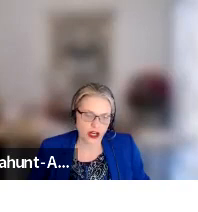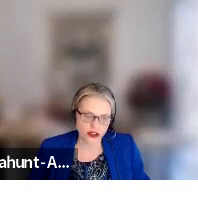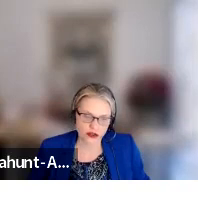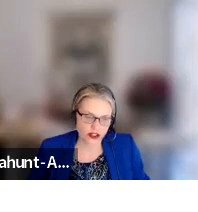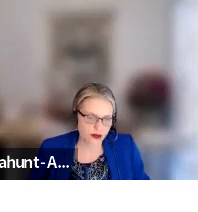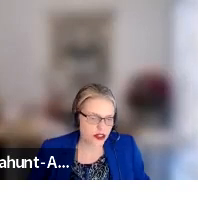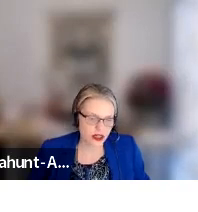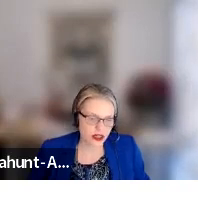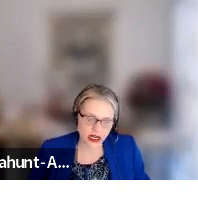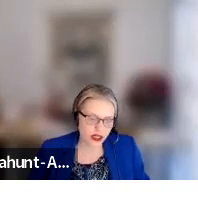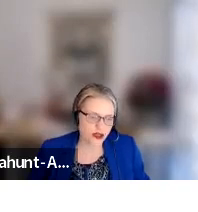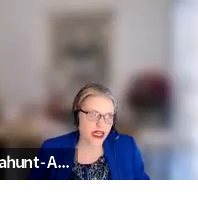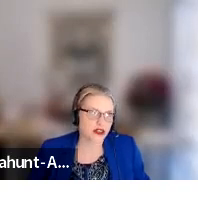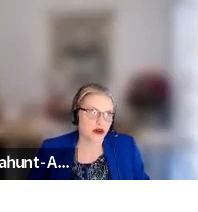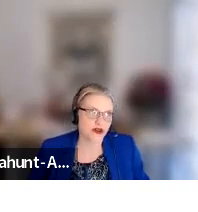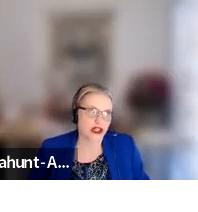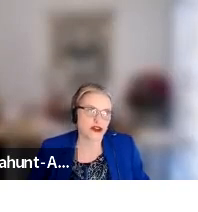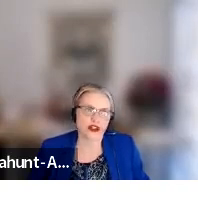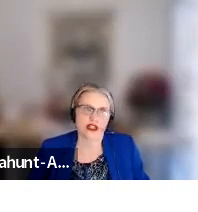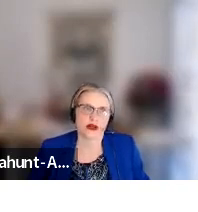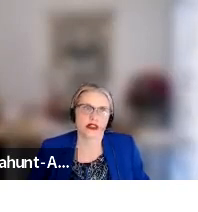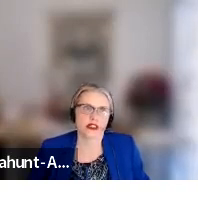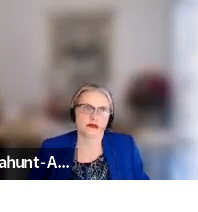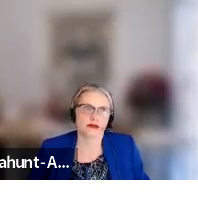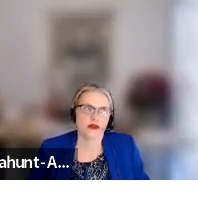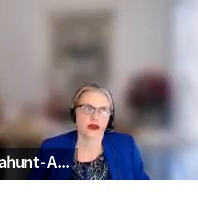The module four somehow didn't embed up here but that is an old video just talking about,